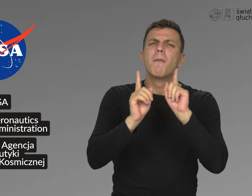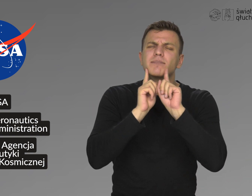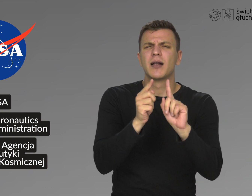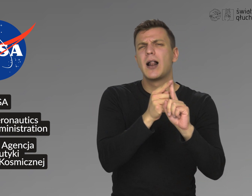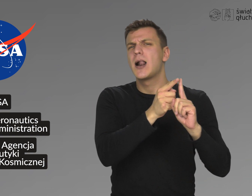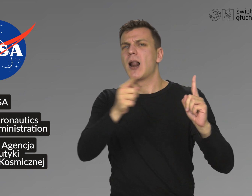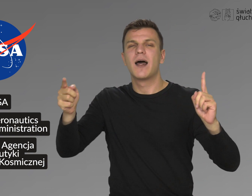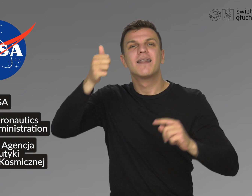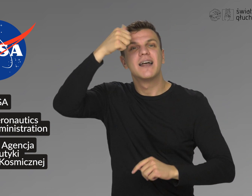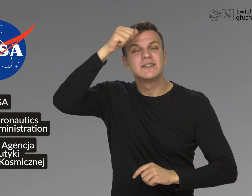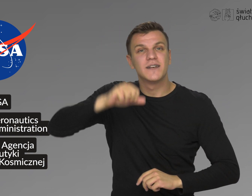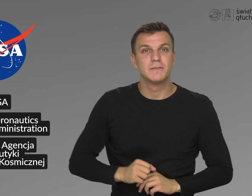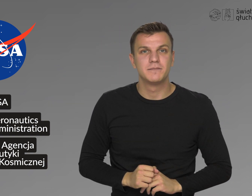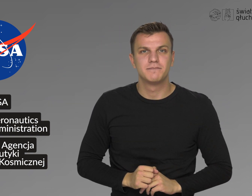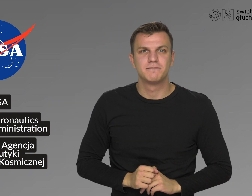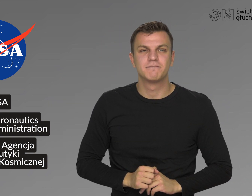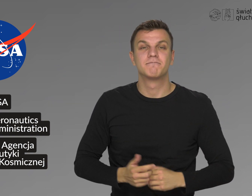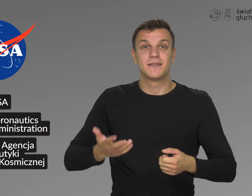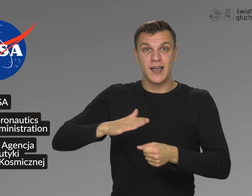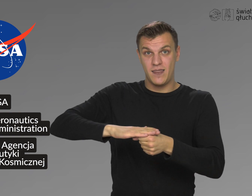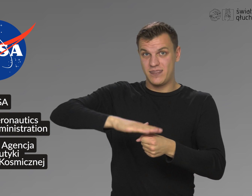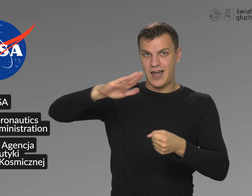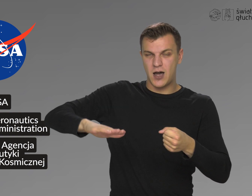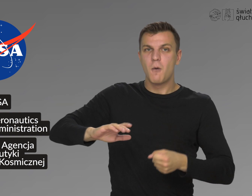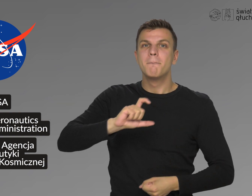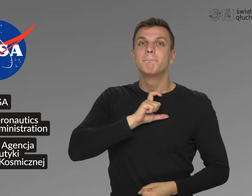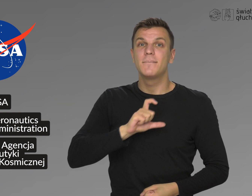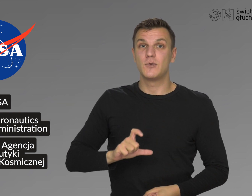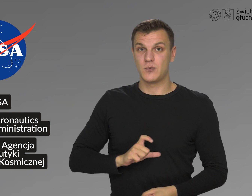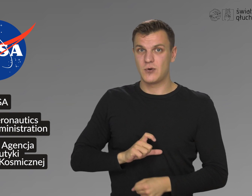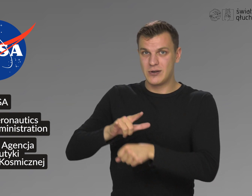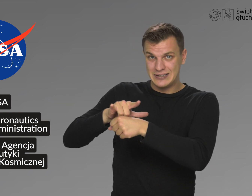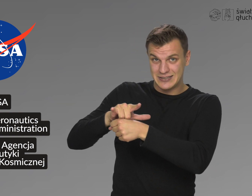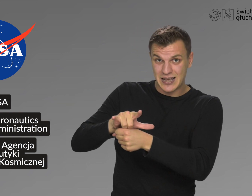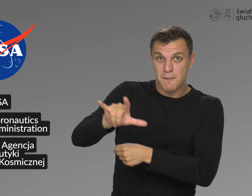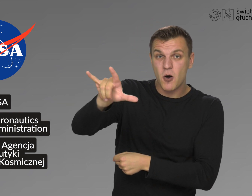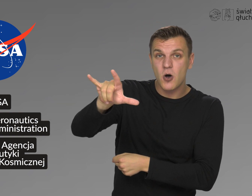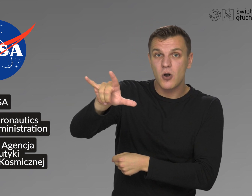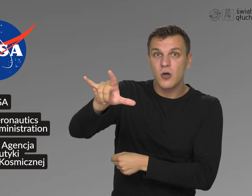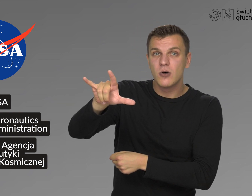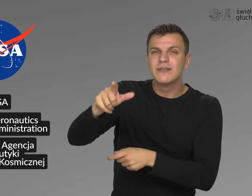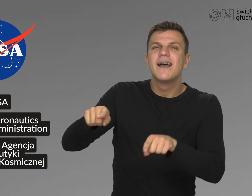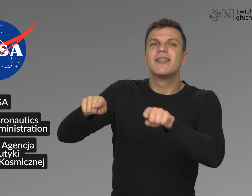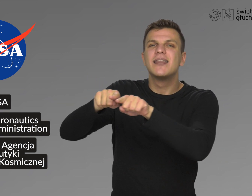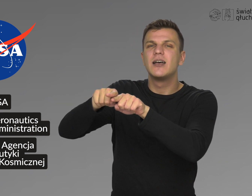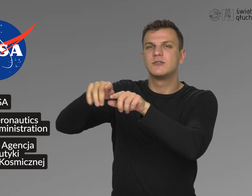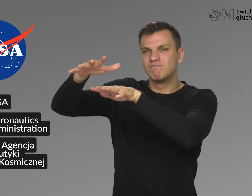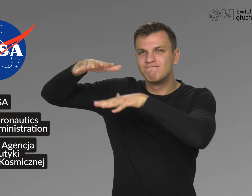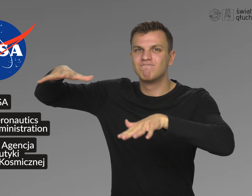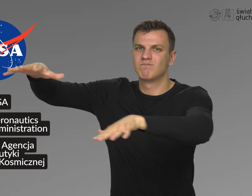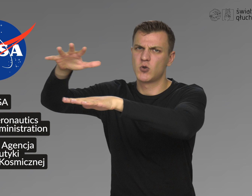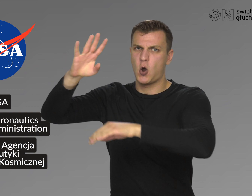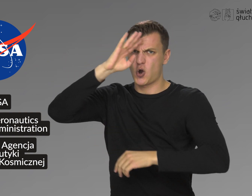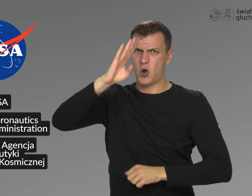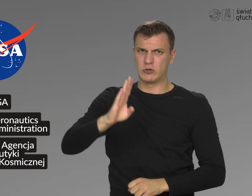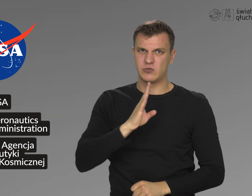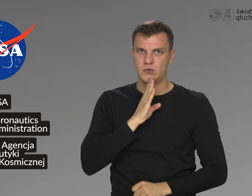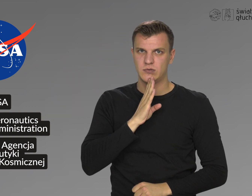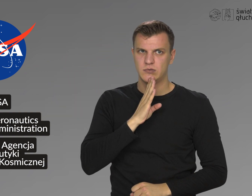Its full name is (in PJM): NATION OFFICE AIRPLANES ALSO SPACE COSMOS.